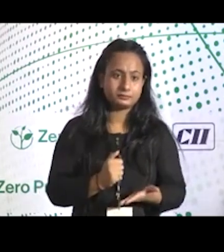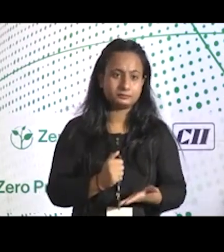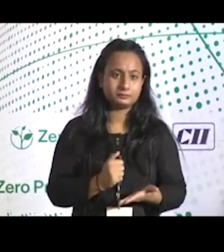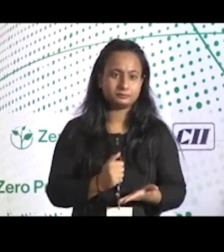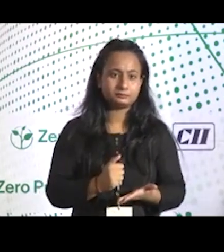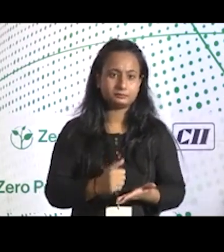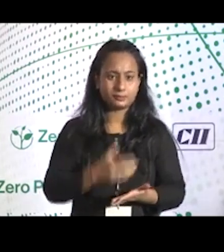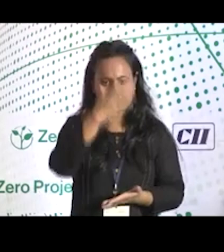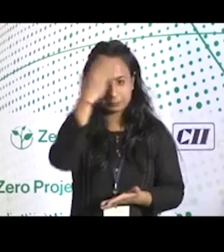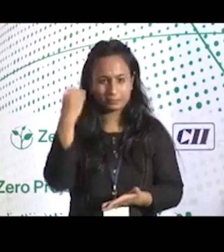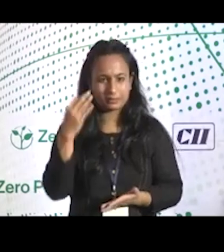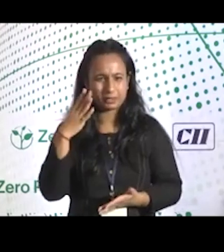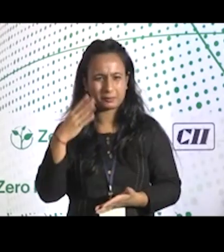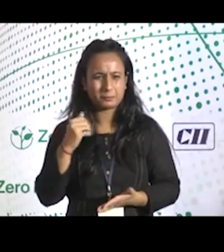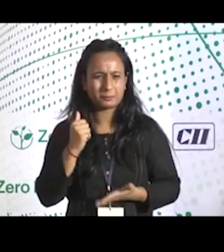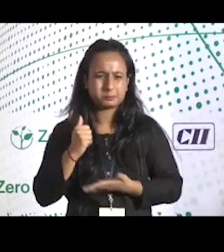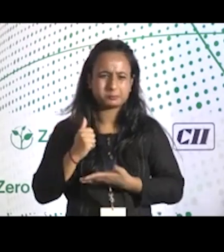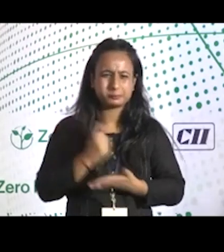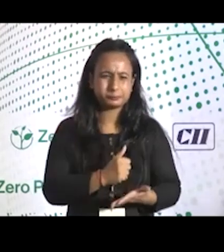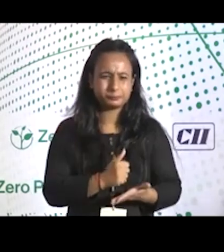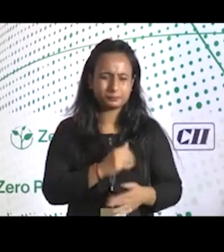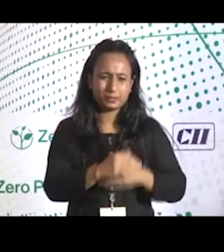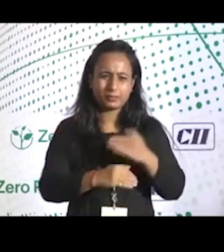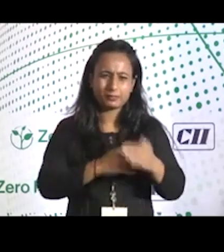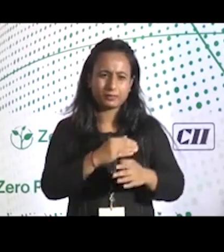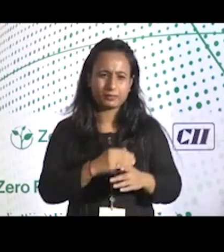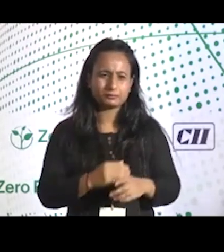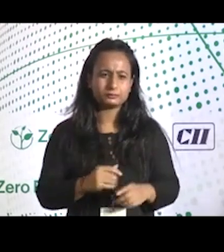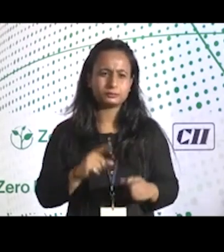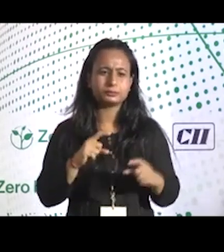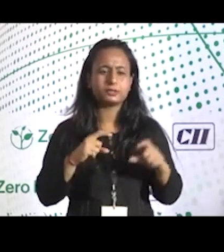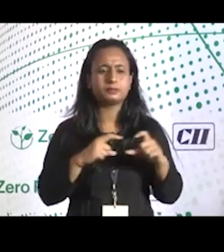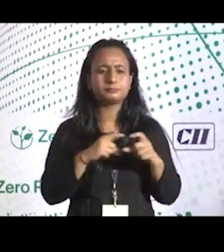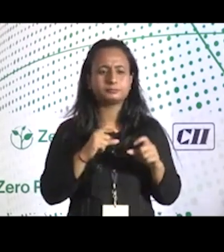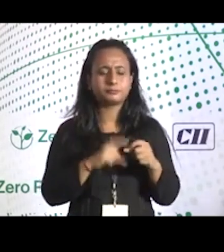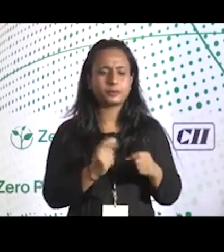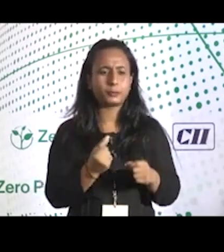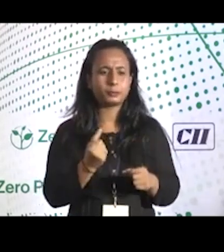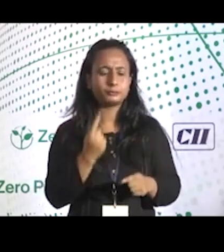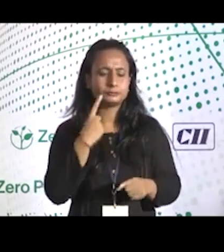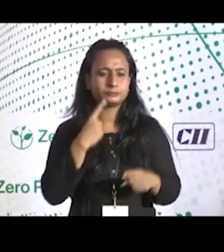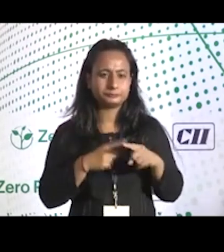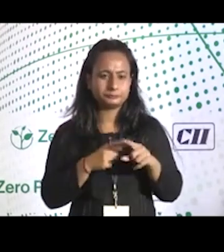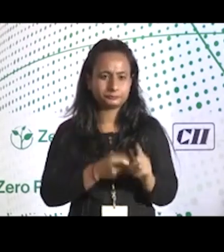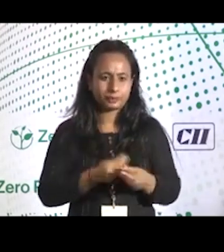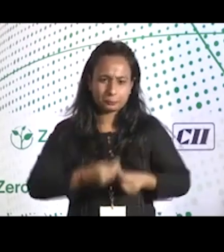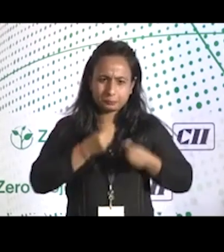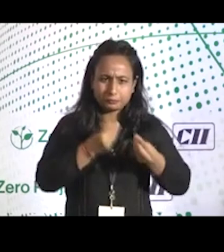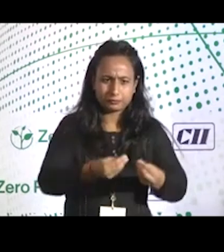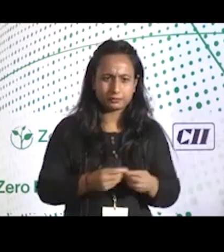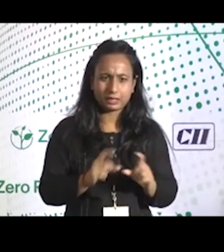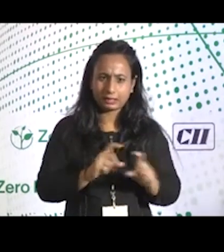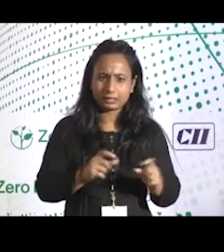that market work for for the equity they're putting in. And now if you kind of, you know,